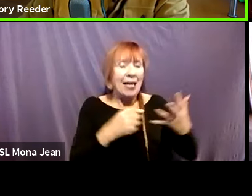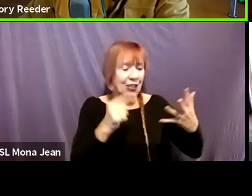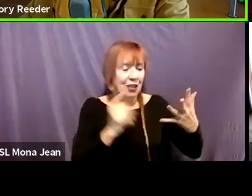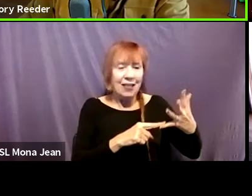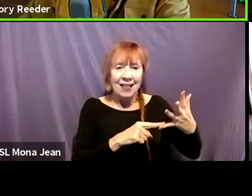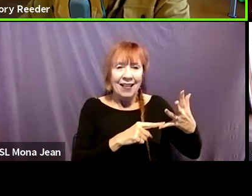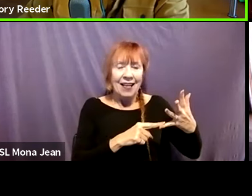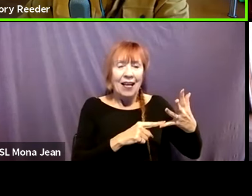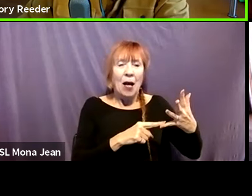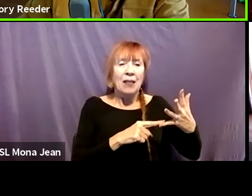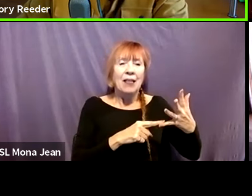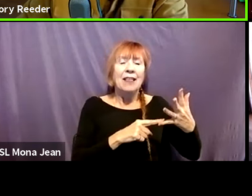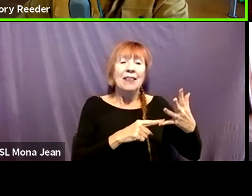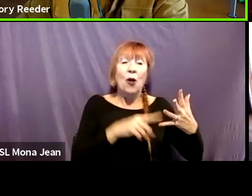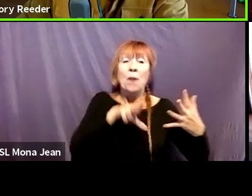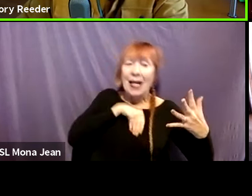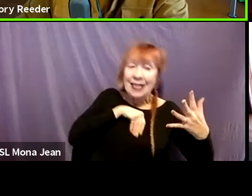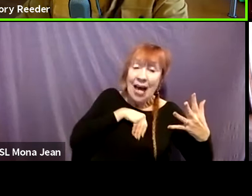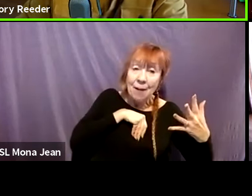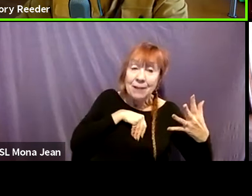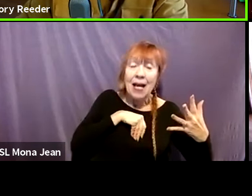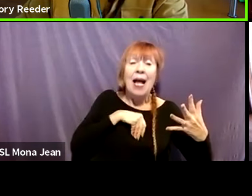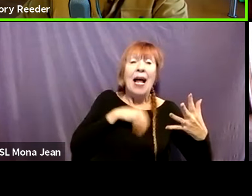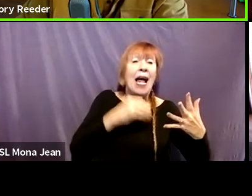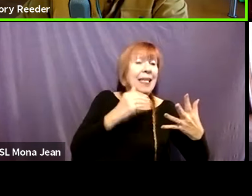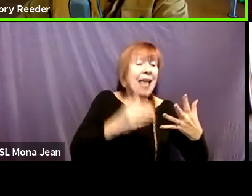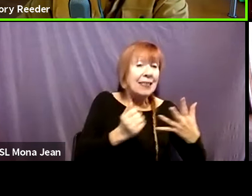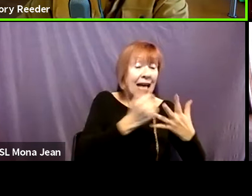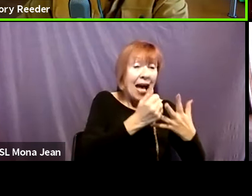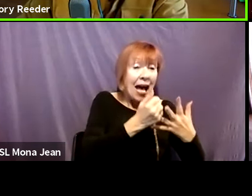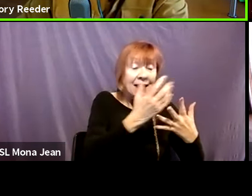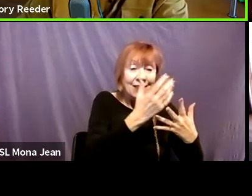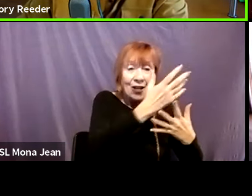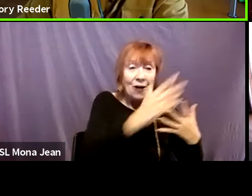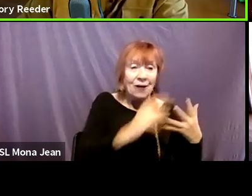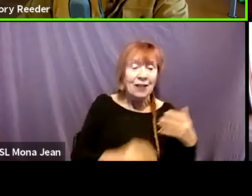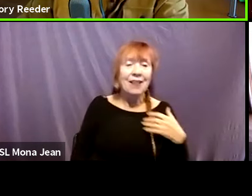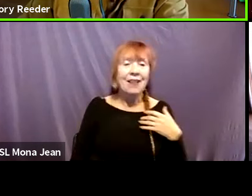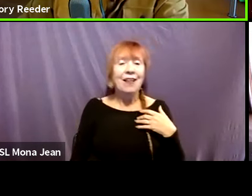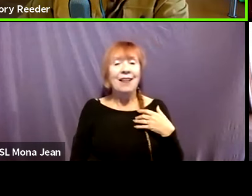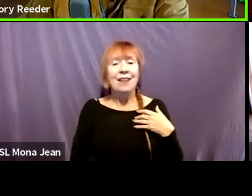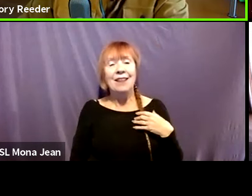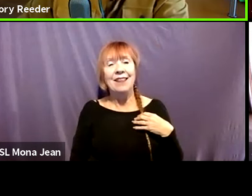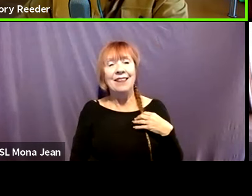Is it like things, like wardrobe detail, or like you just never bring up budget, or theories,